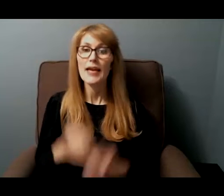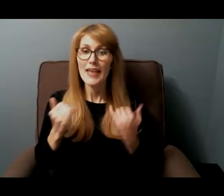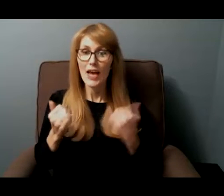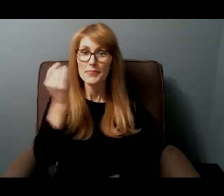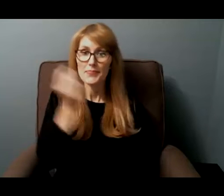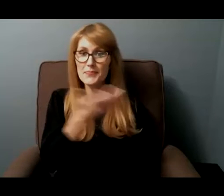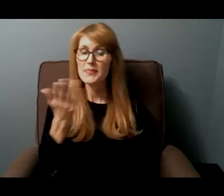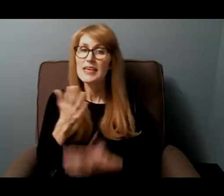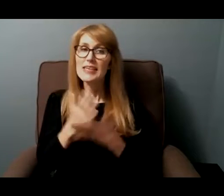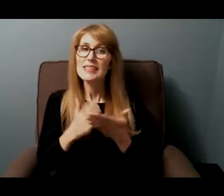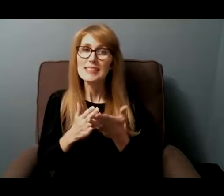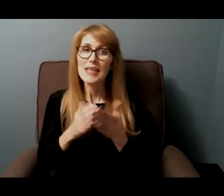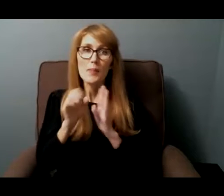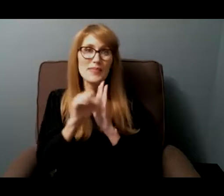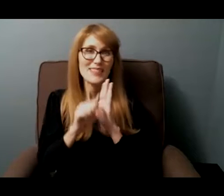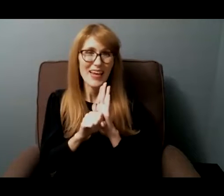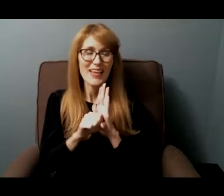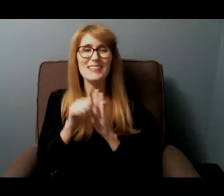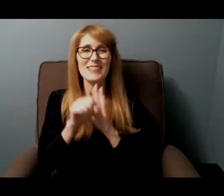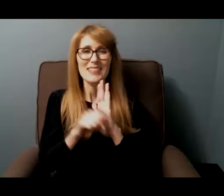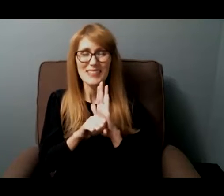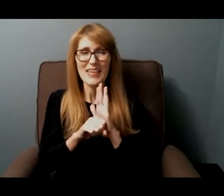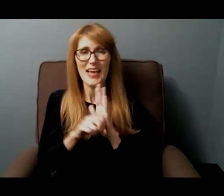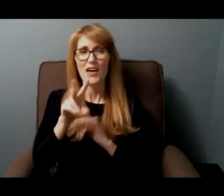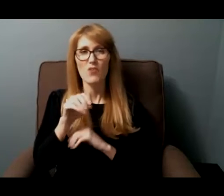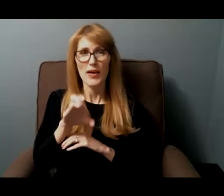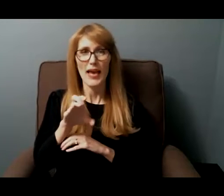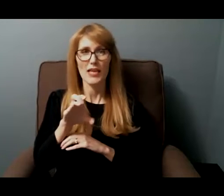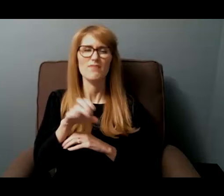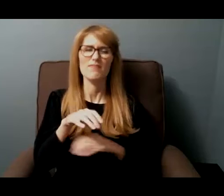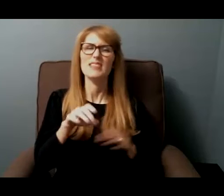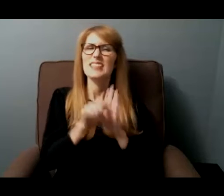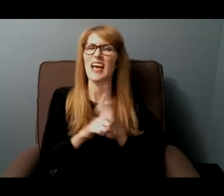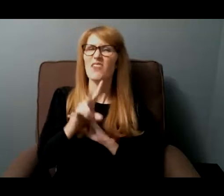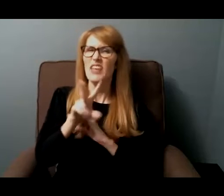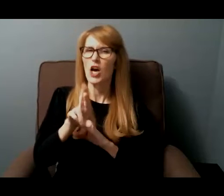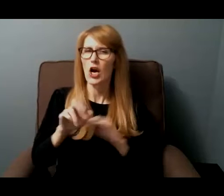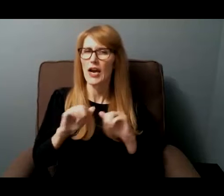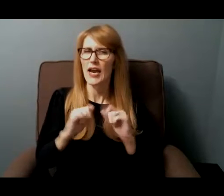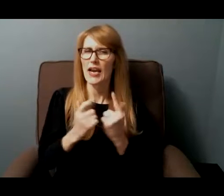states, the state Vocational Rehabilitation agency may also provide some benefits planning services,